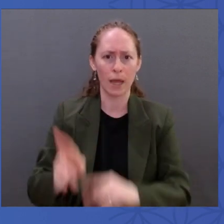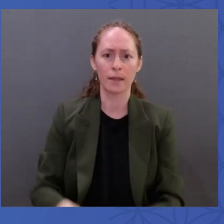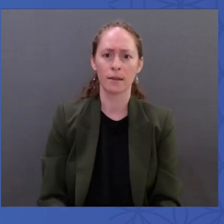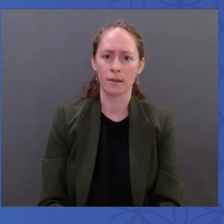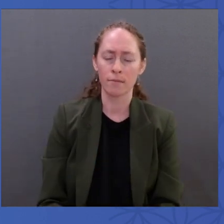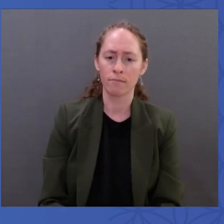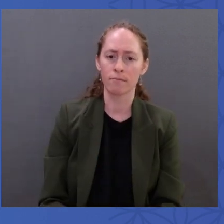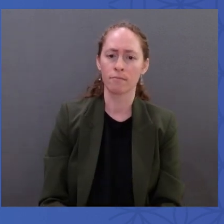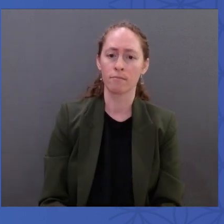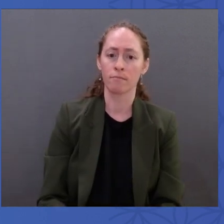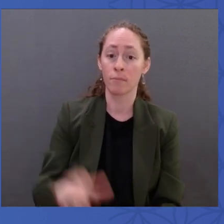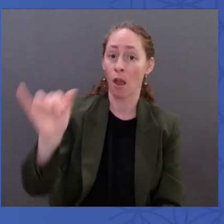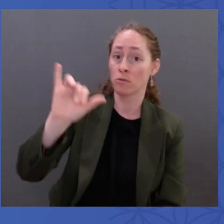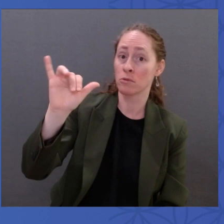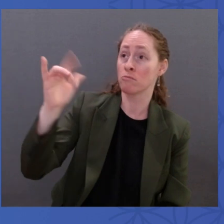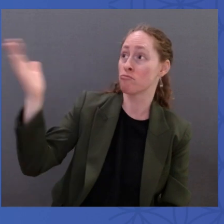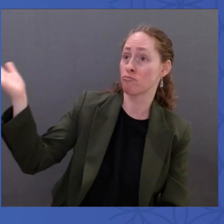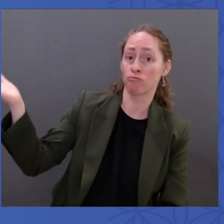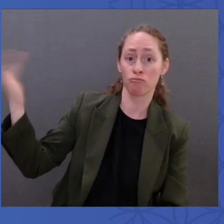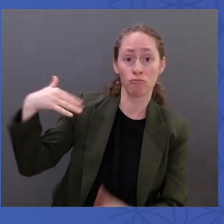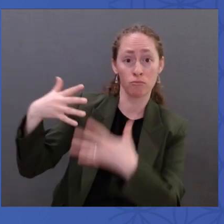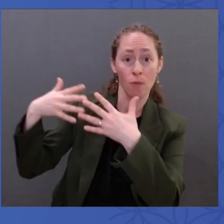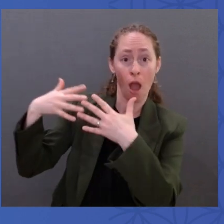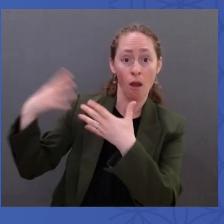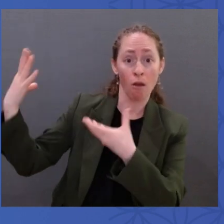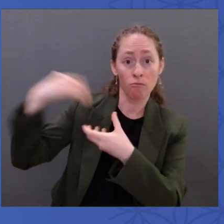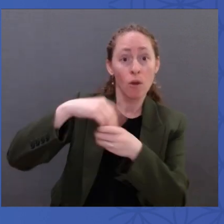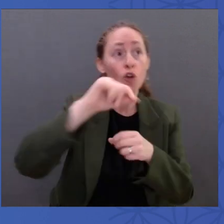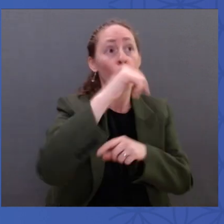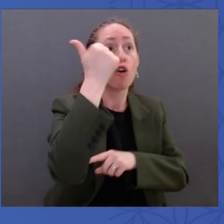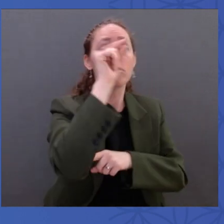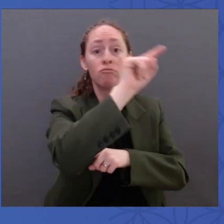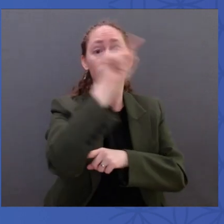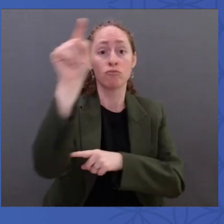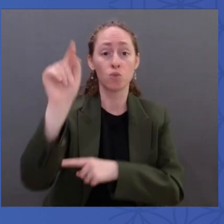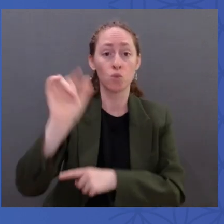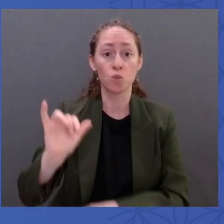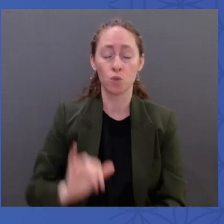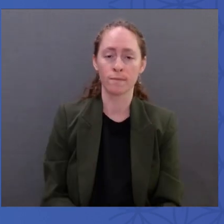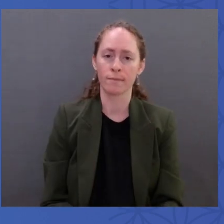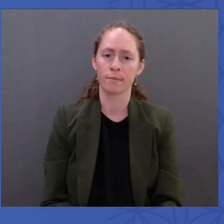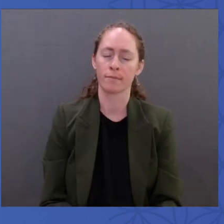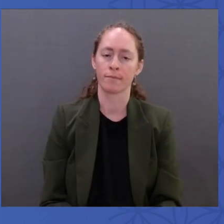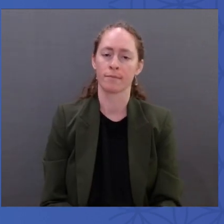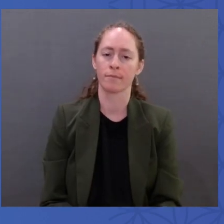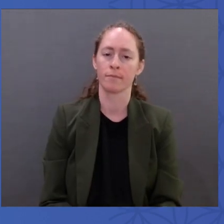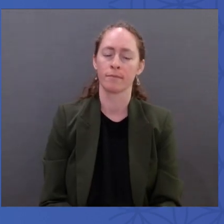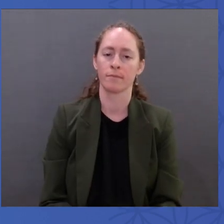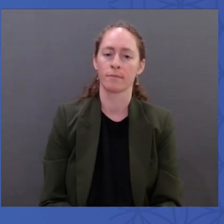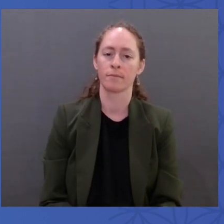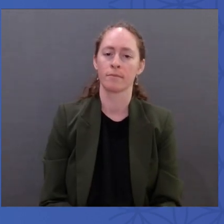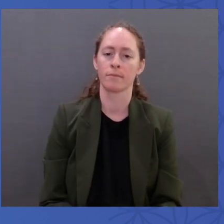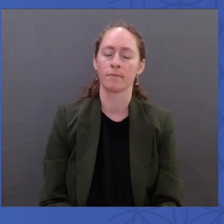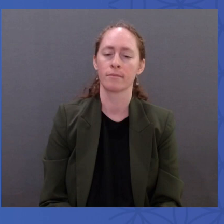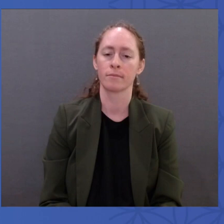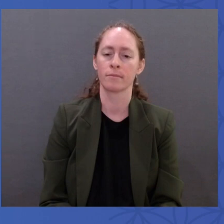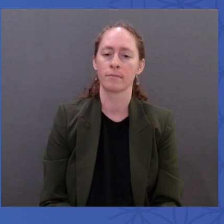We look forward to working together to build a more prosperous Indo-Pacific region by bringing together the initiatives